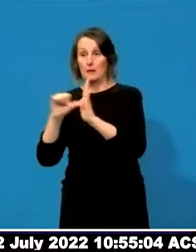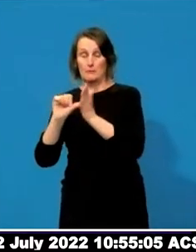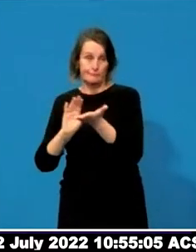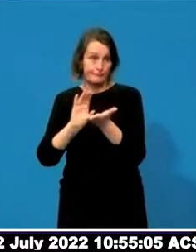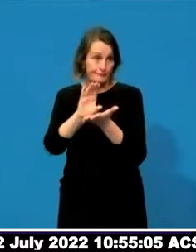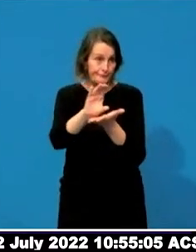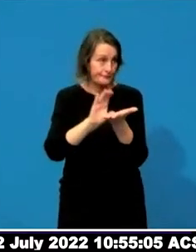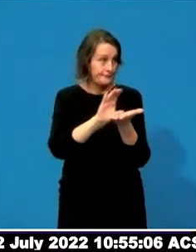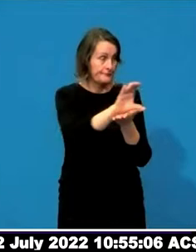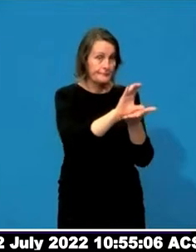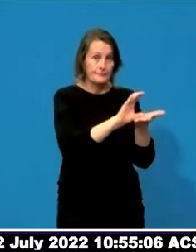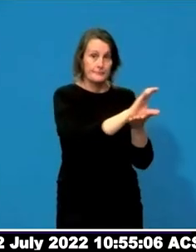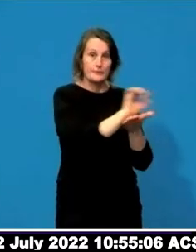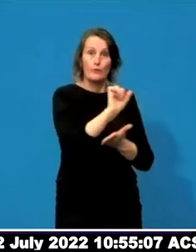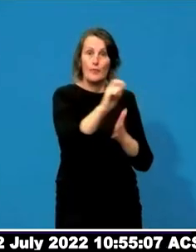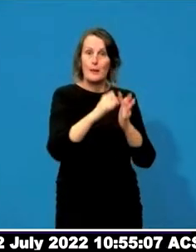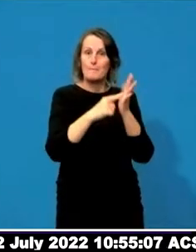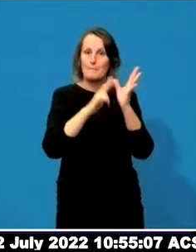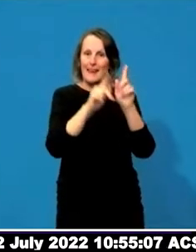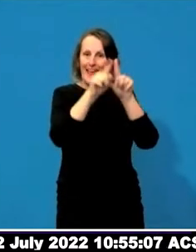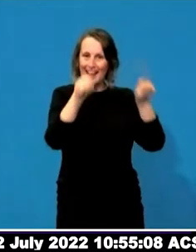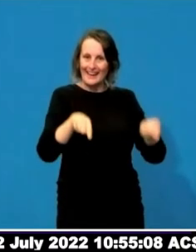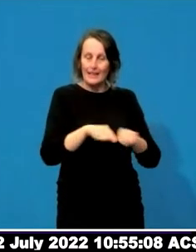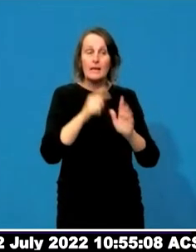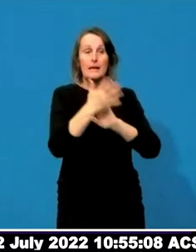that will drive the market and creation of services,